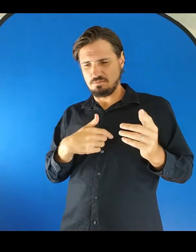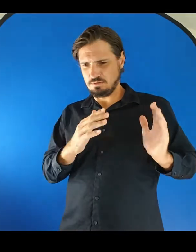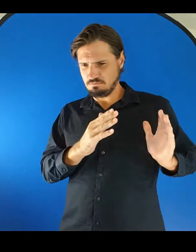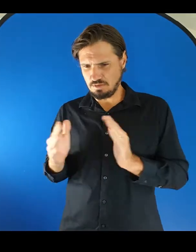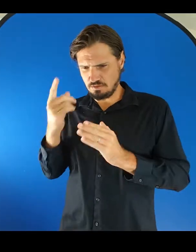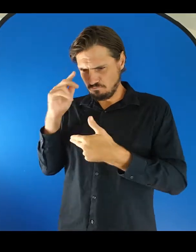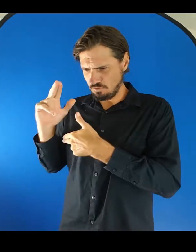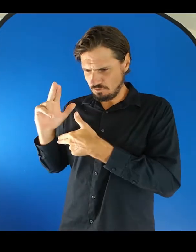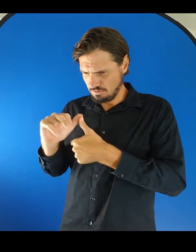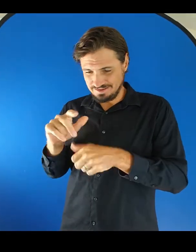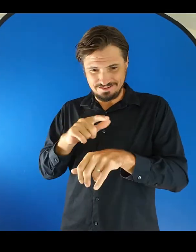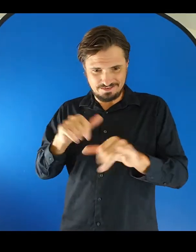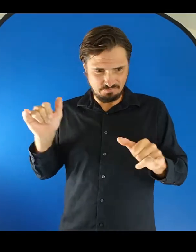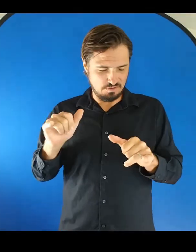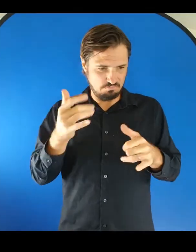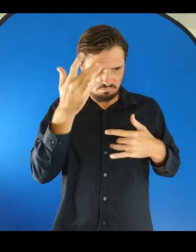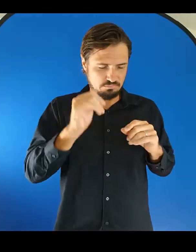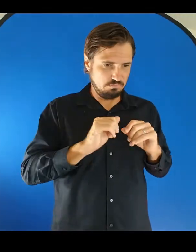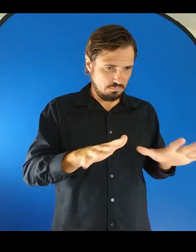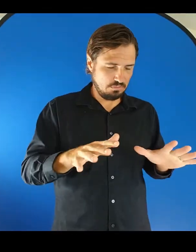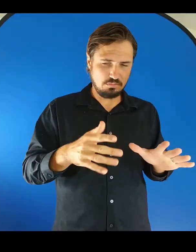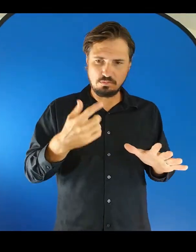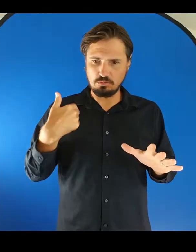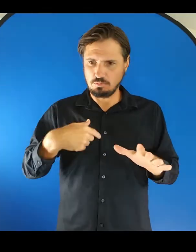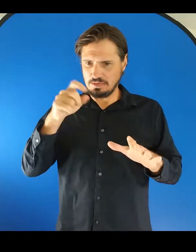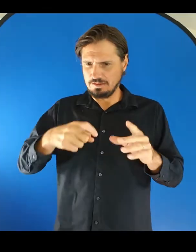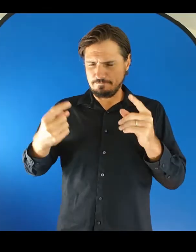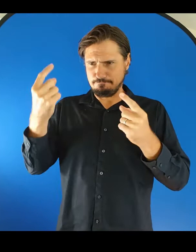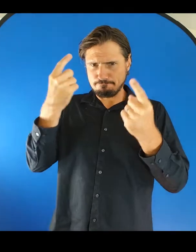as we need to protect ourselves from two different emergency situations.